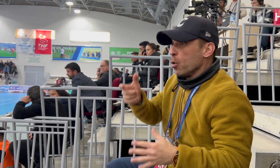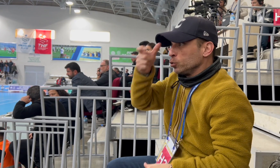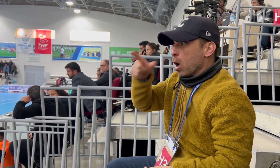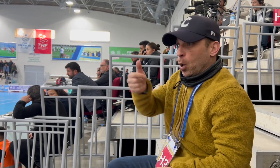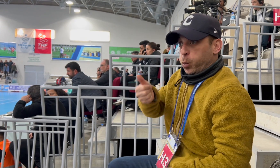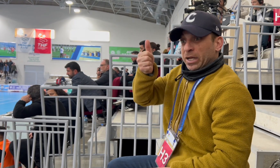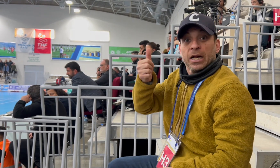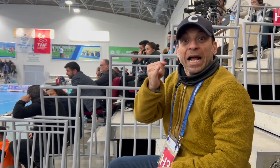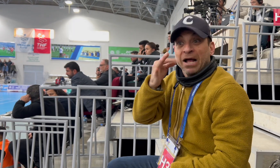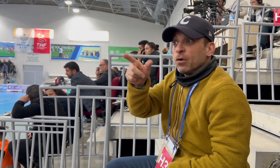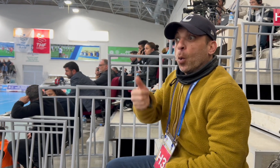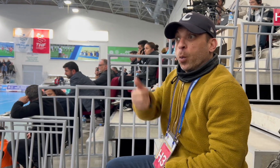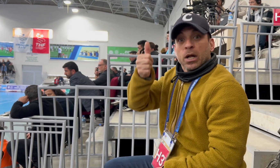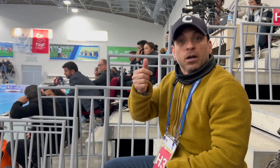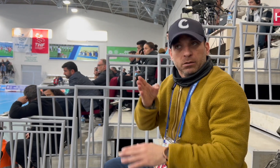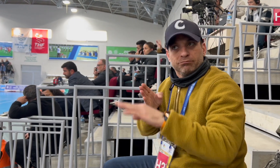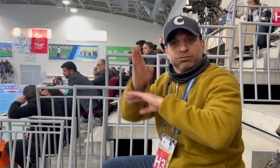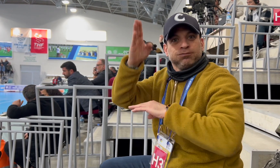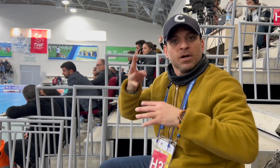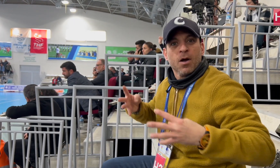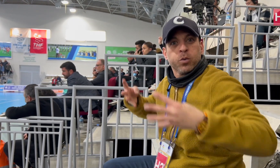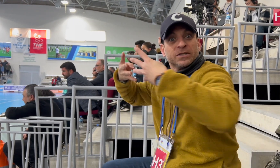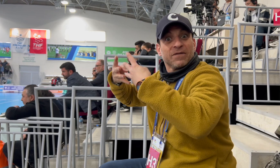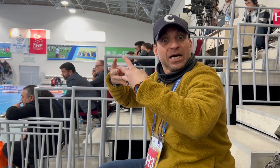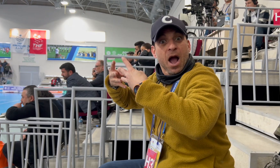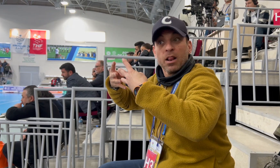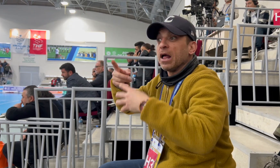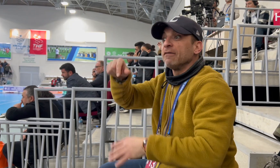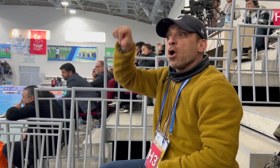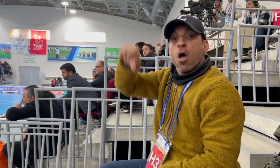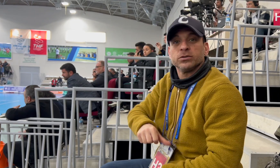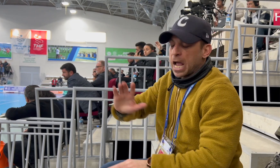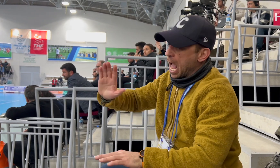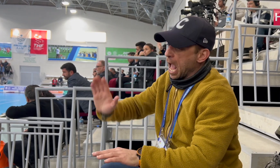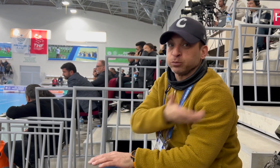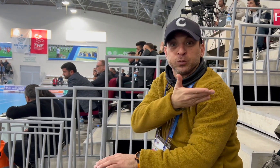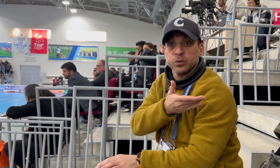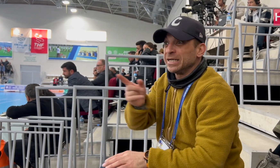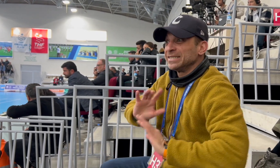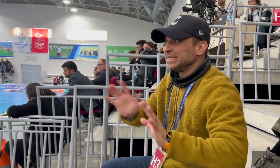It seems that Turkey is winning and if they do, they will advance to the quarterfinals stage. If not, they would be out.